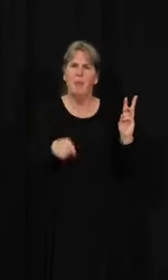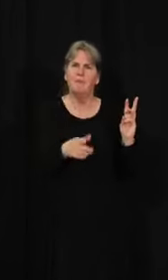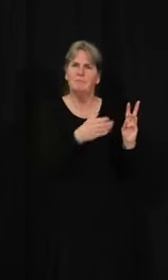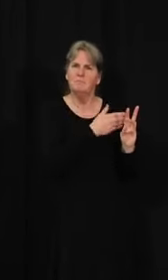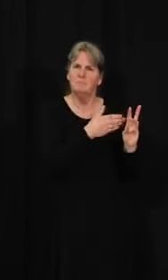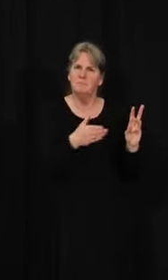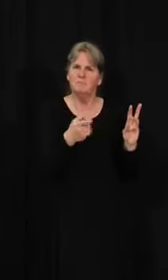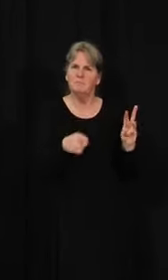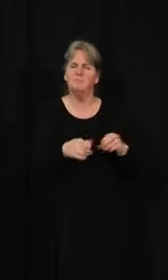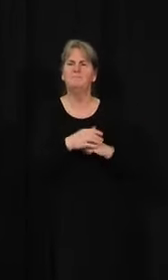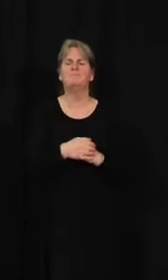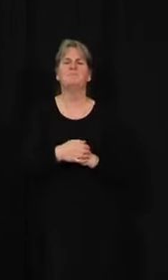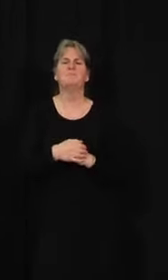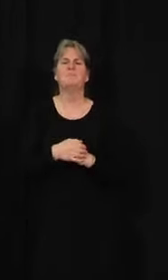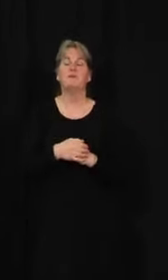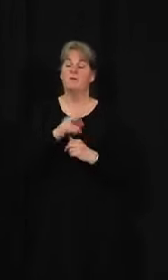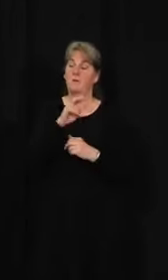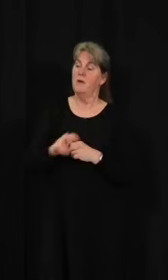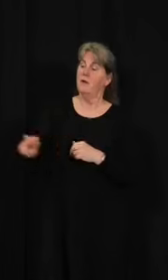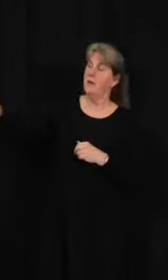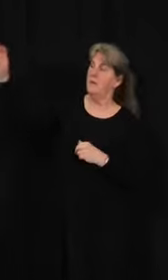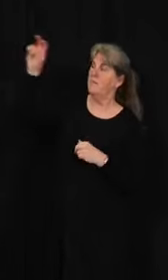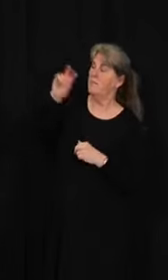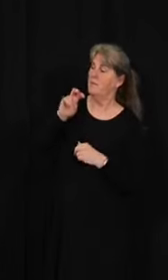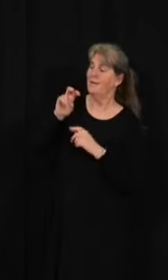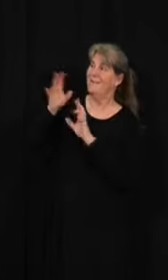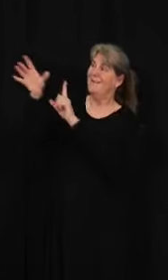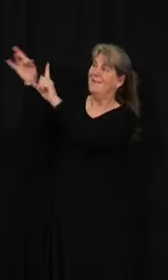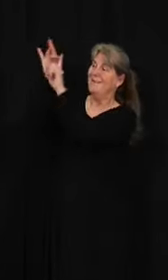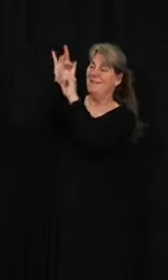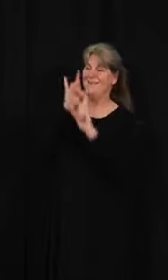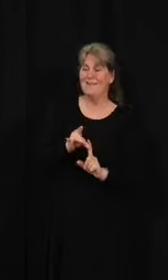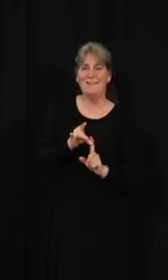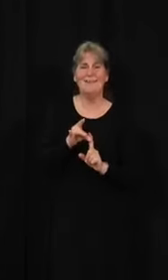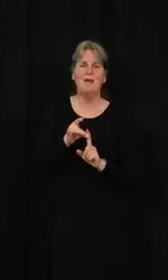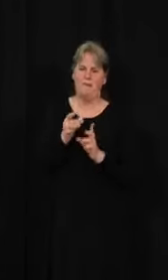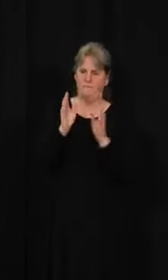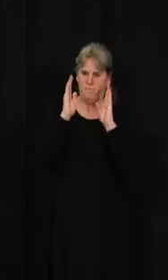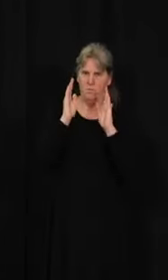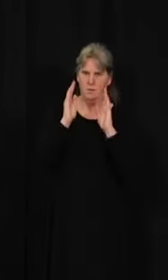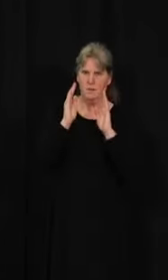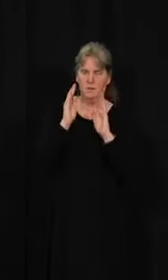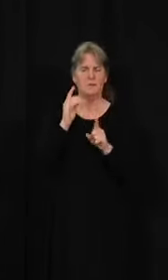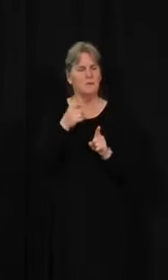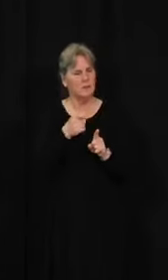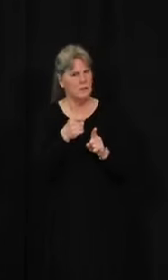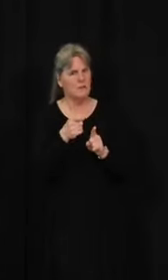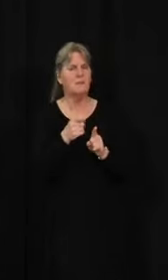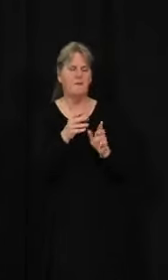periodic importations, and these may well continue to occur. But instead of being overwhelmed, we remain at a